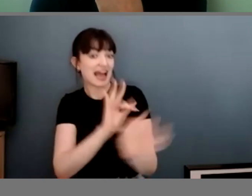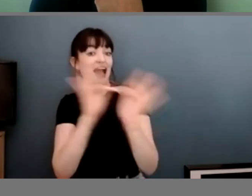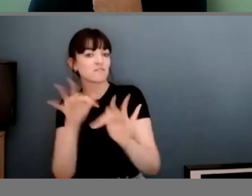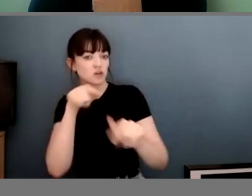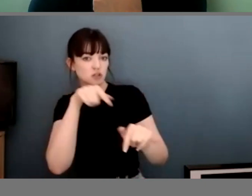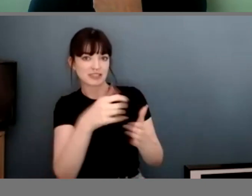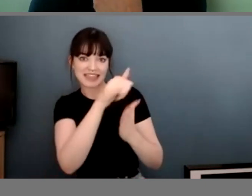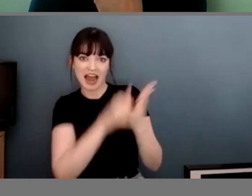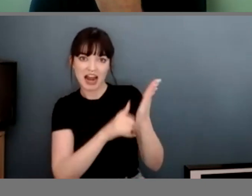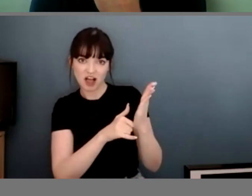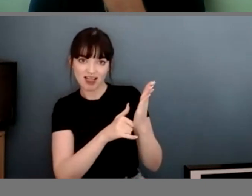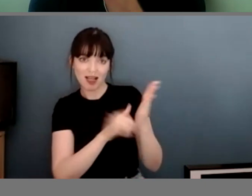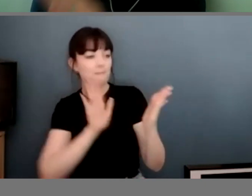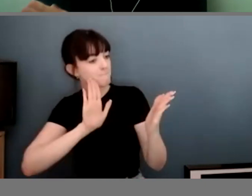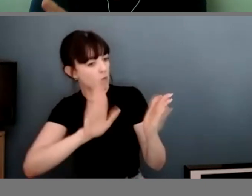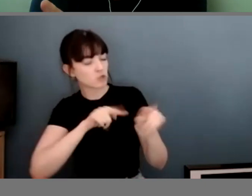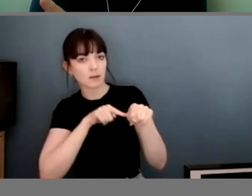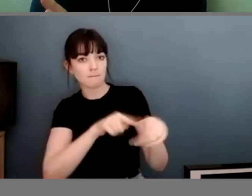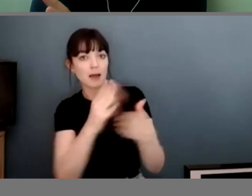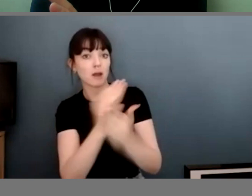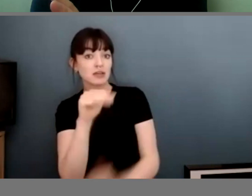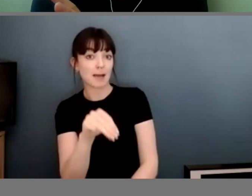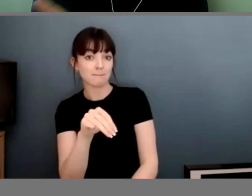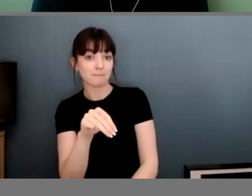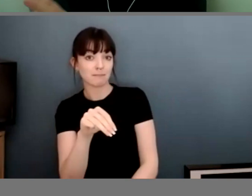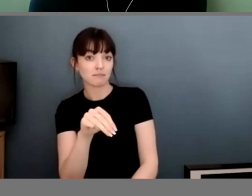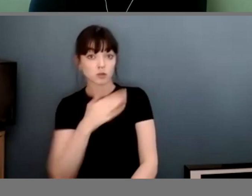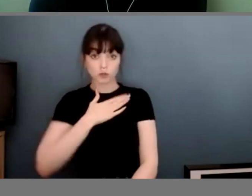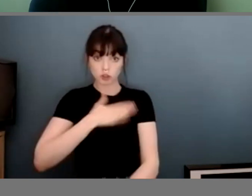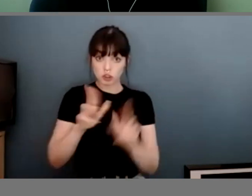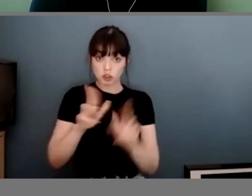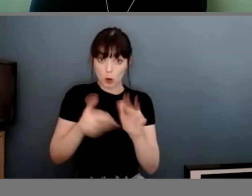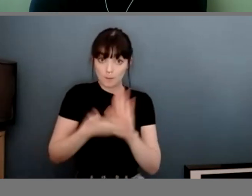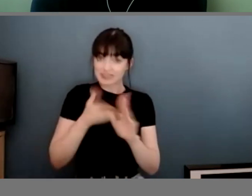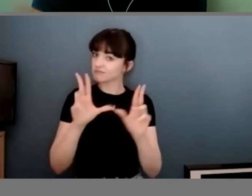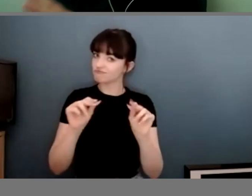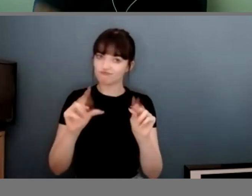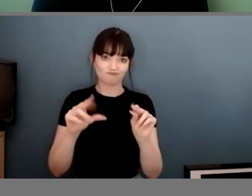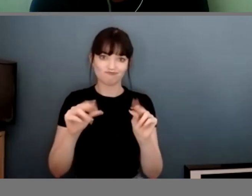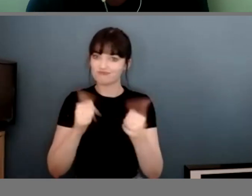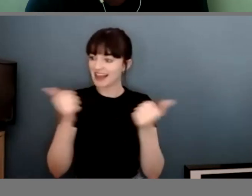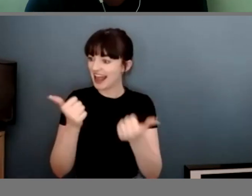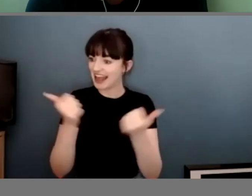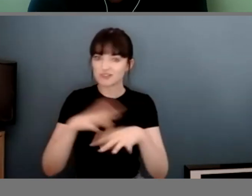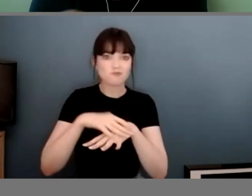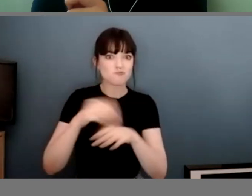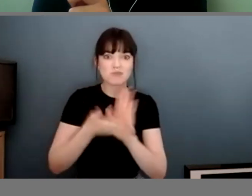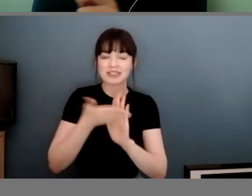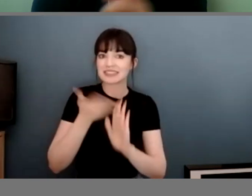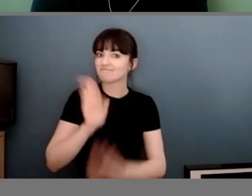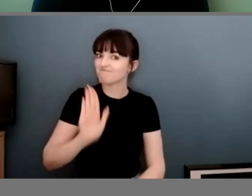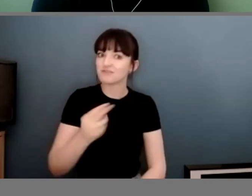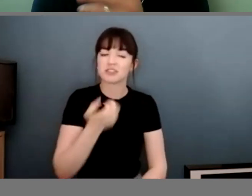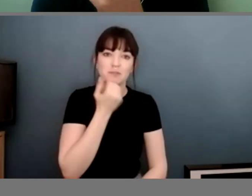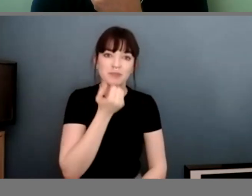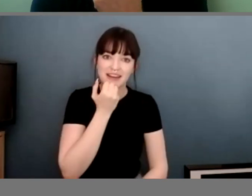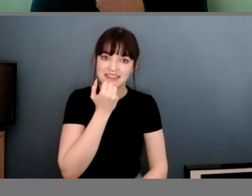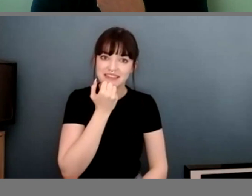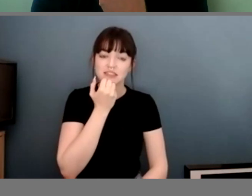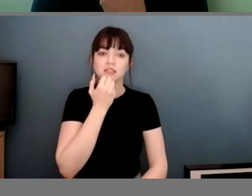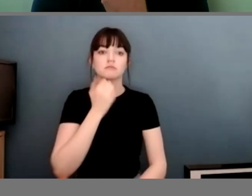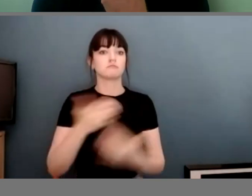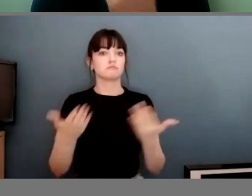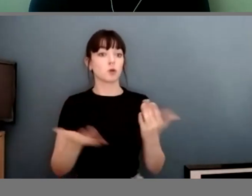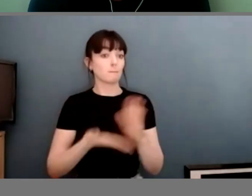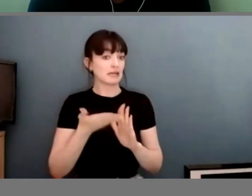with Part M. Not just new builds but existing buildings unless the building